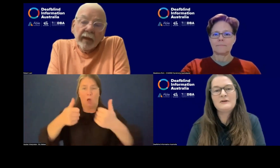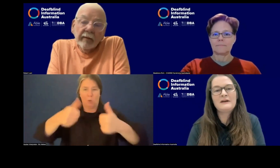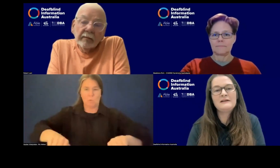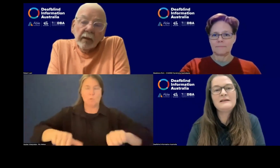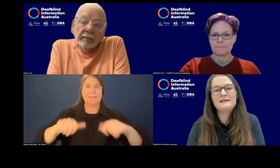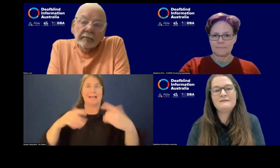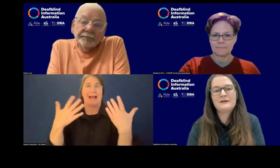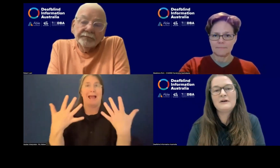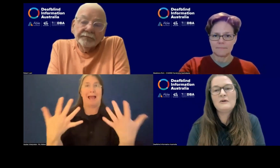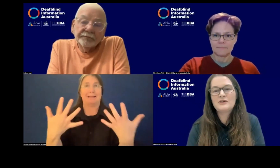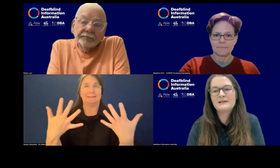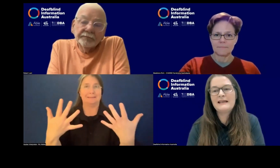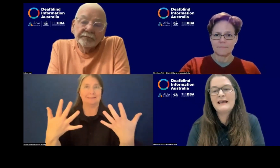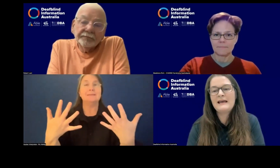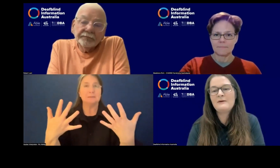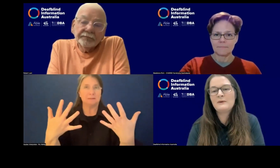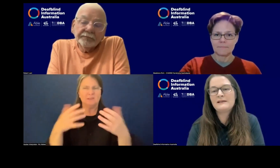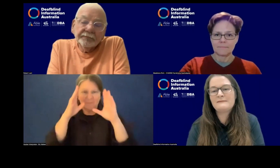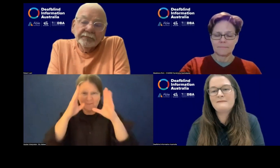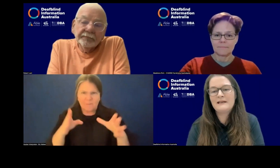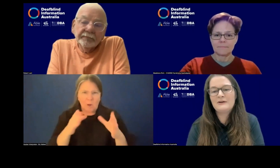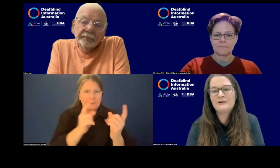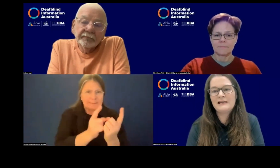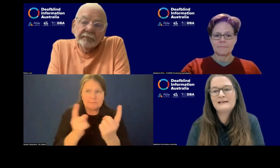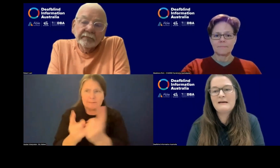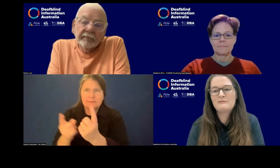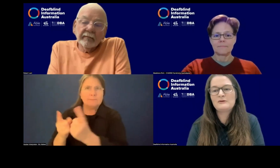on the different options there with some video examples.